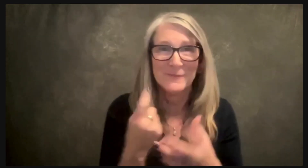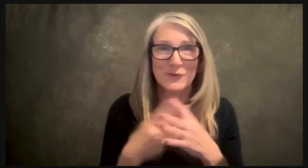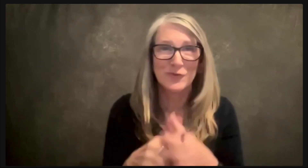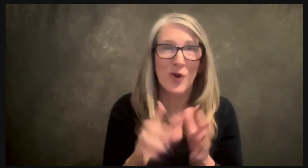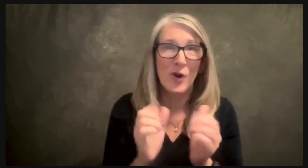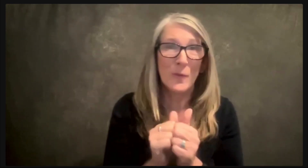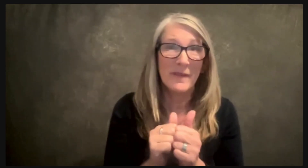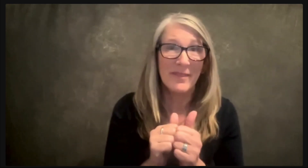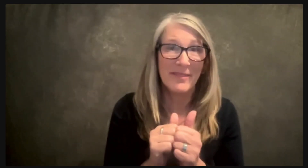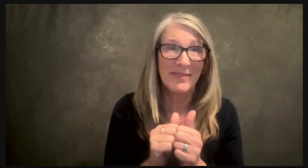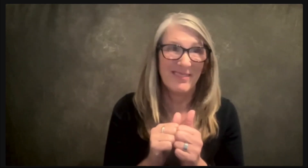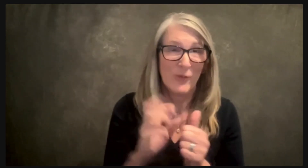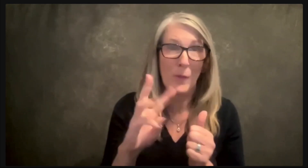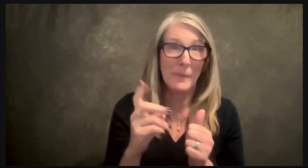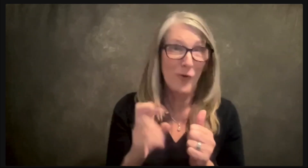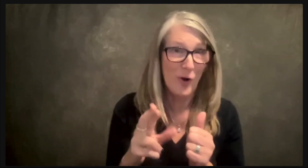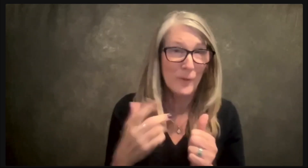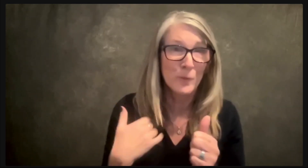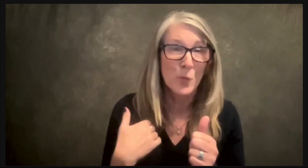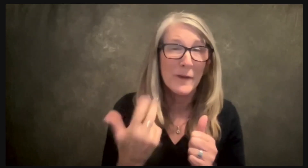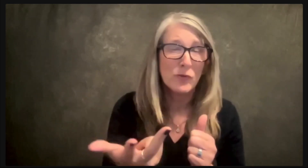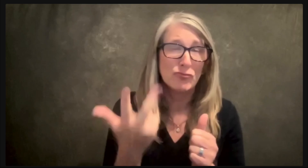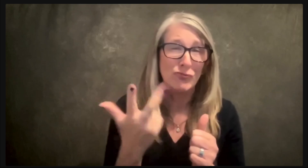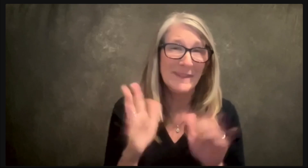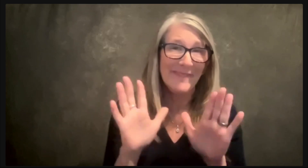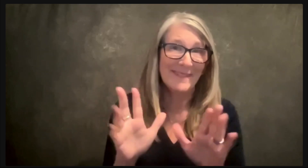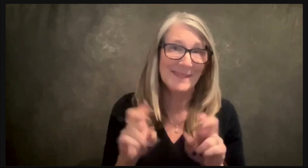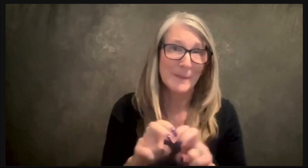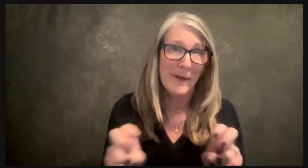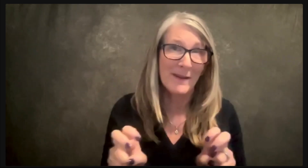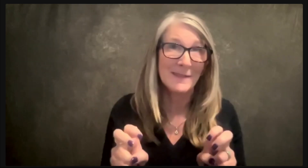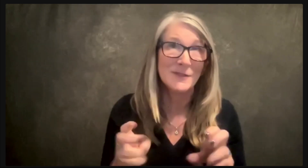So let's go ahead and get started with the webinar